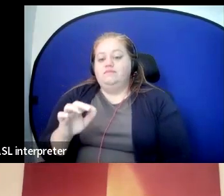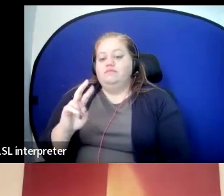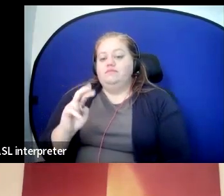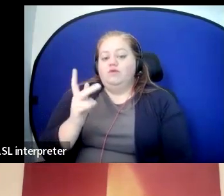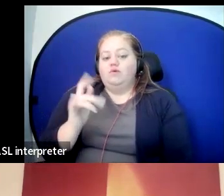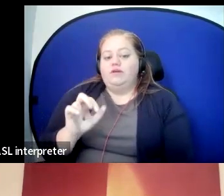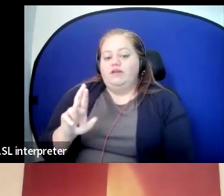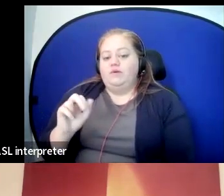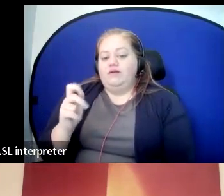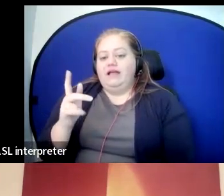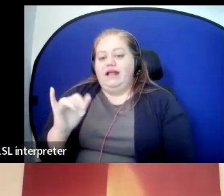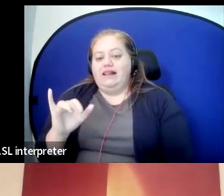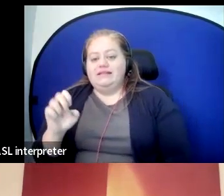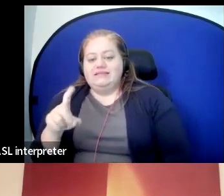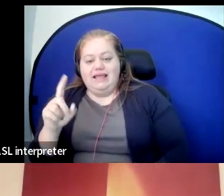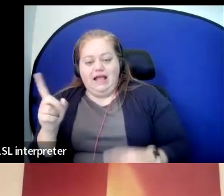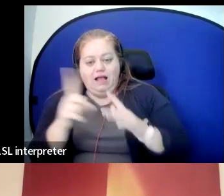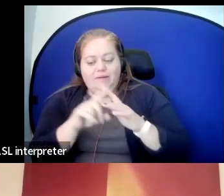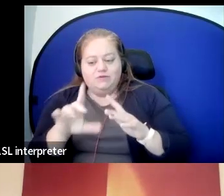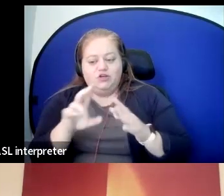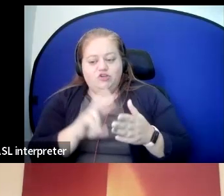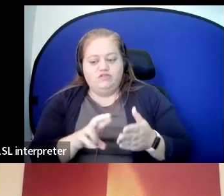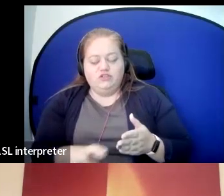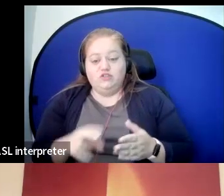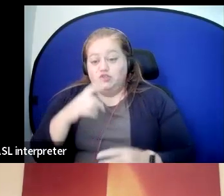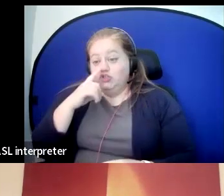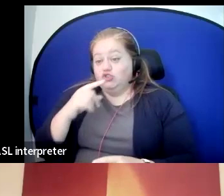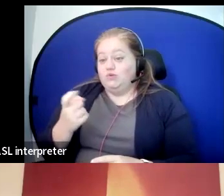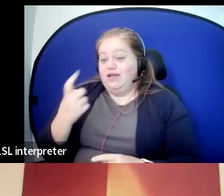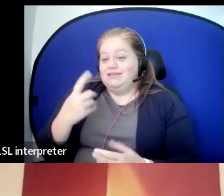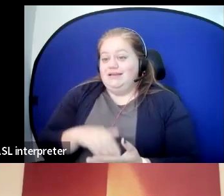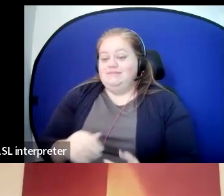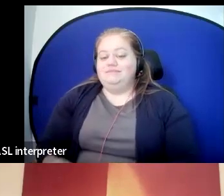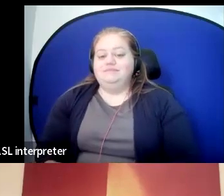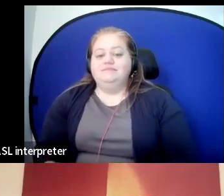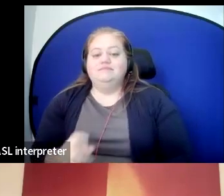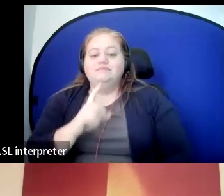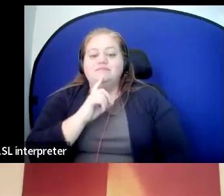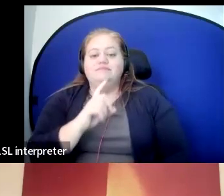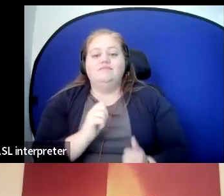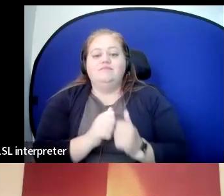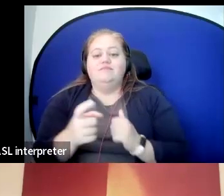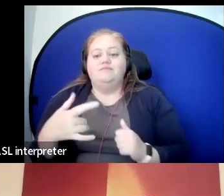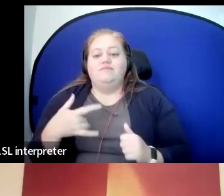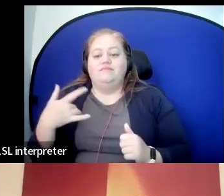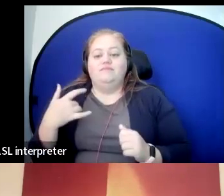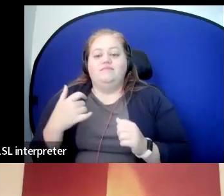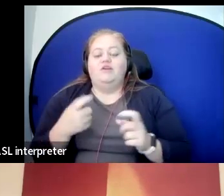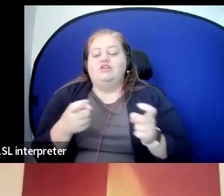Could you repeat the question, please? Yeah, absolutely. How are you dealing with problems regarding